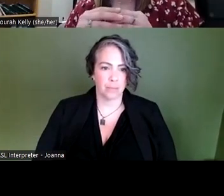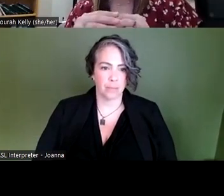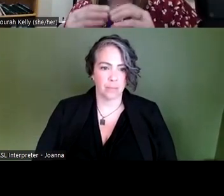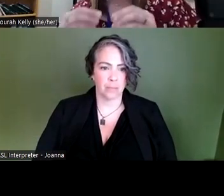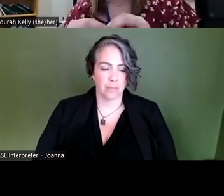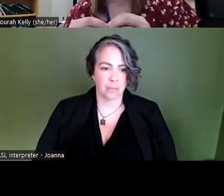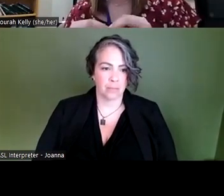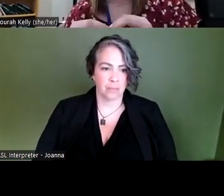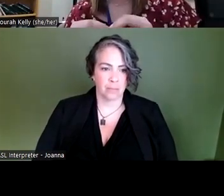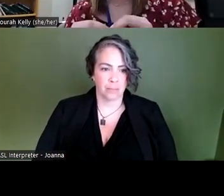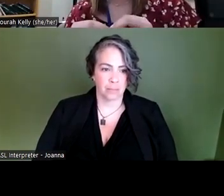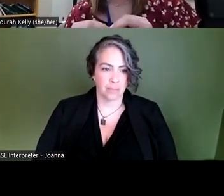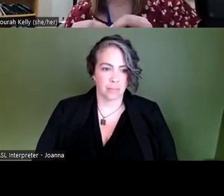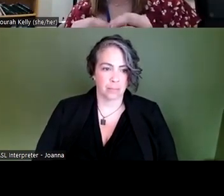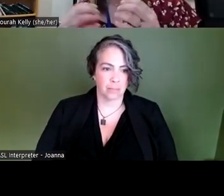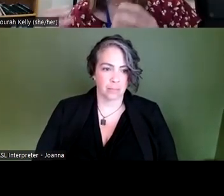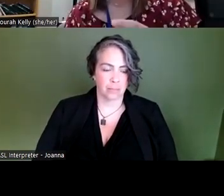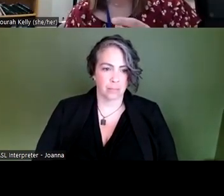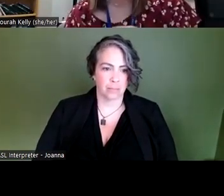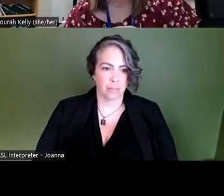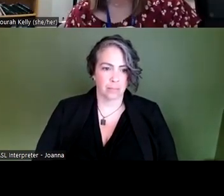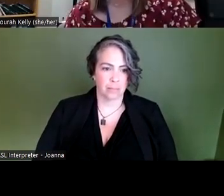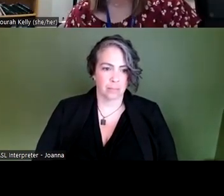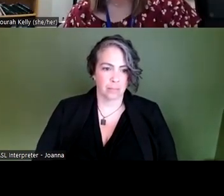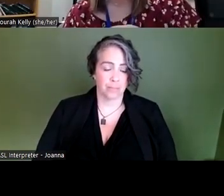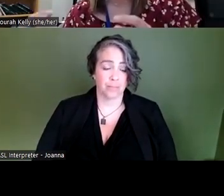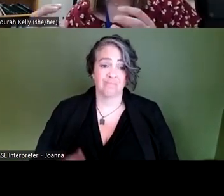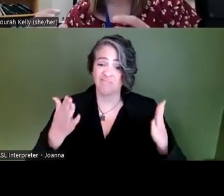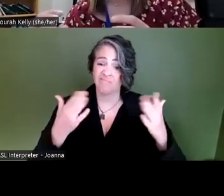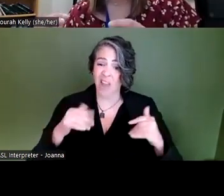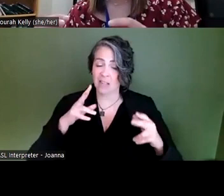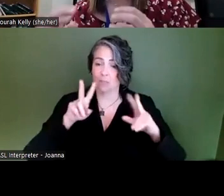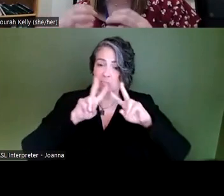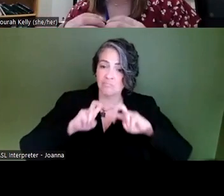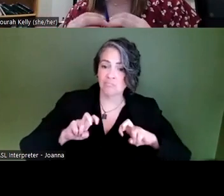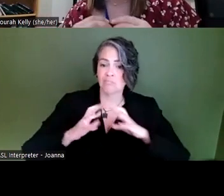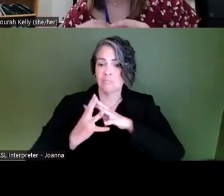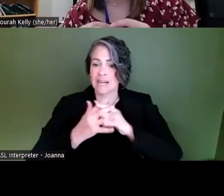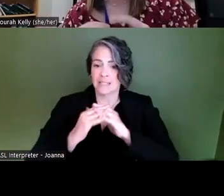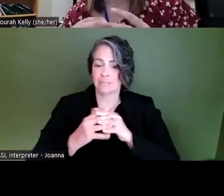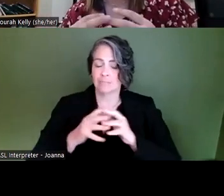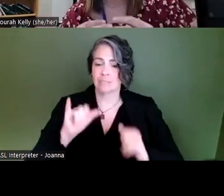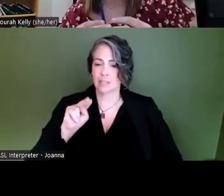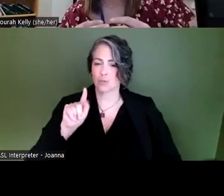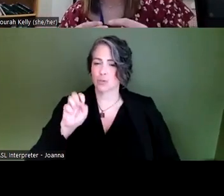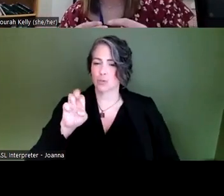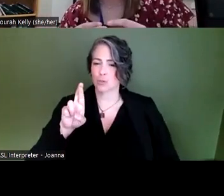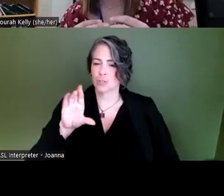So the next two papers examine intersectionality so, people with both a minoritized racial identity